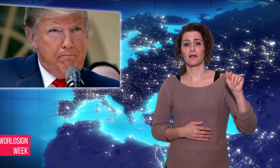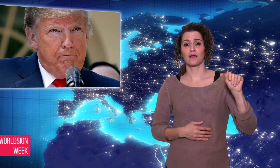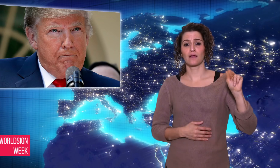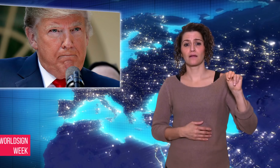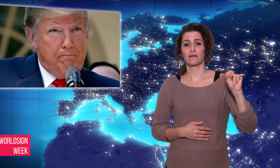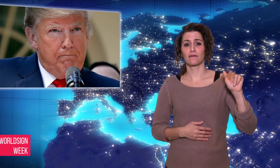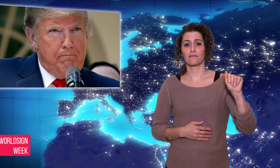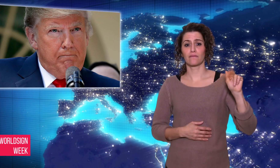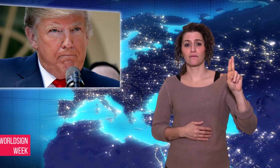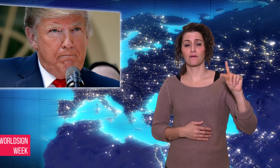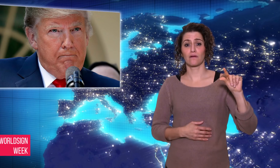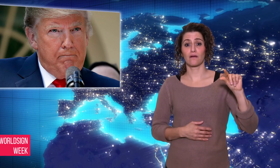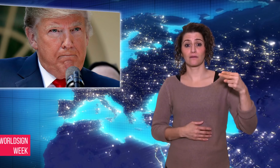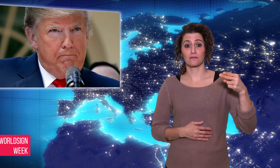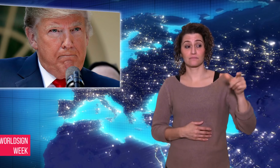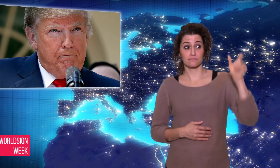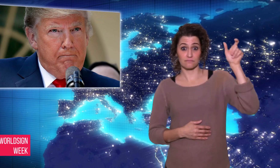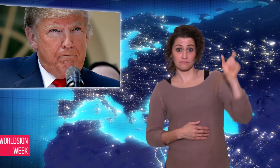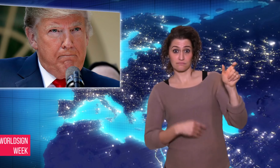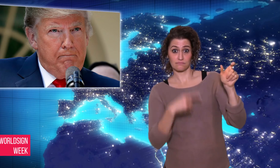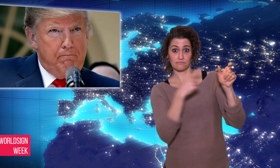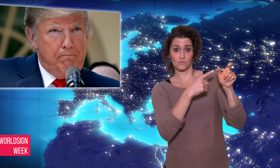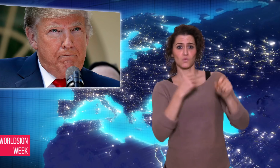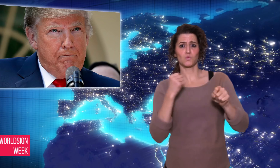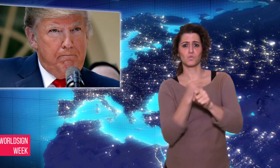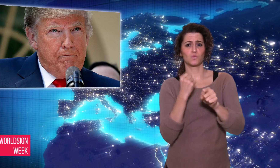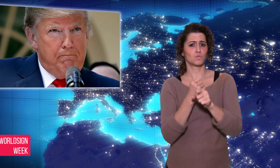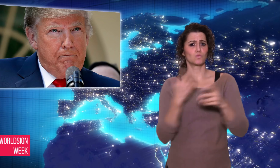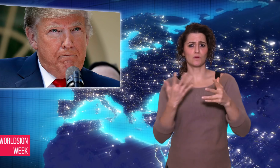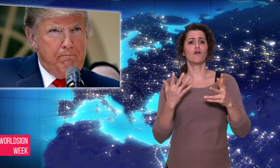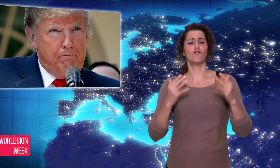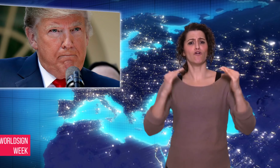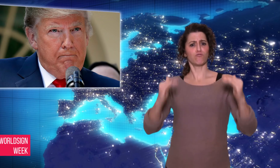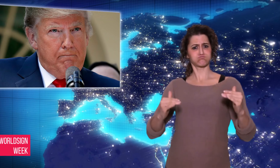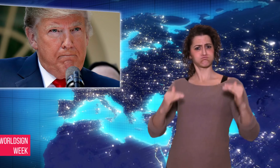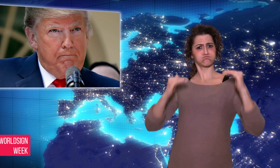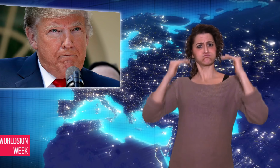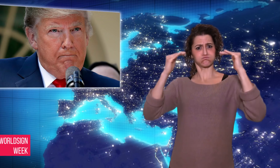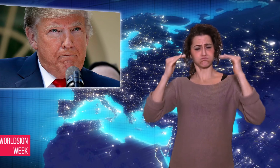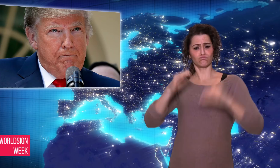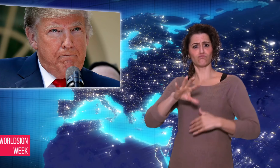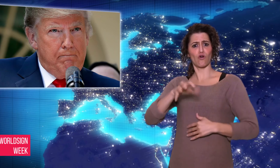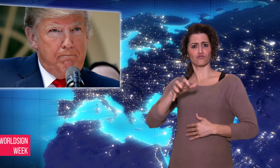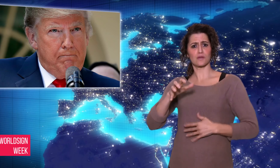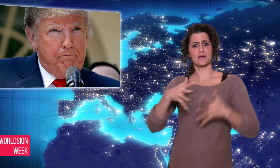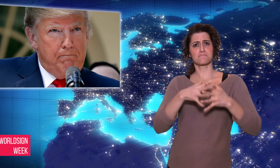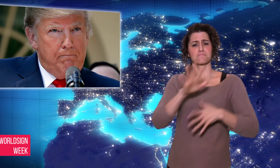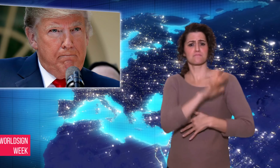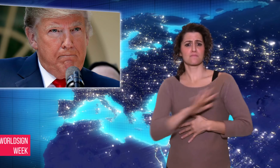the Senate Judiciary Committee